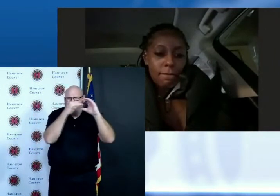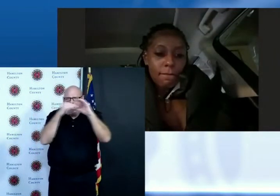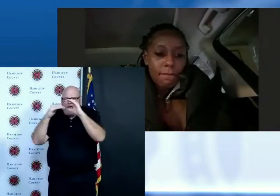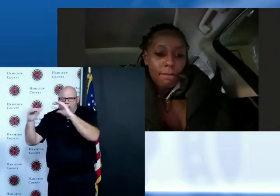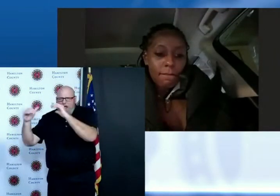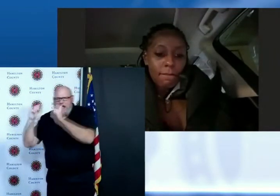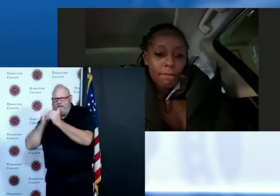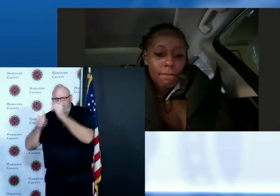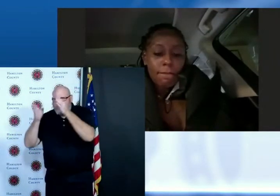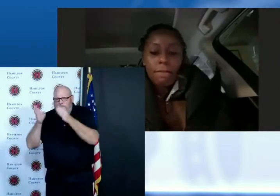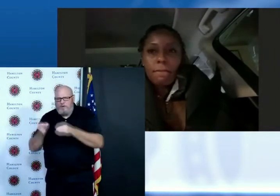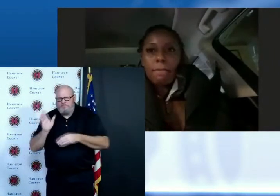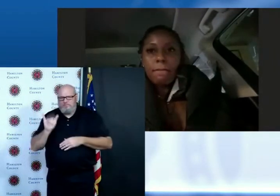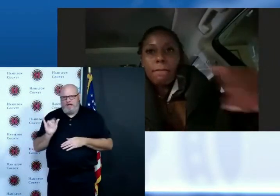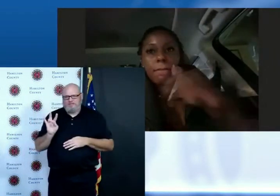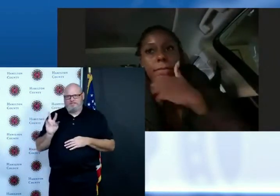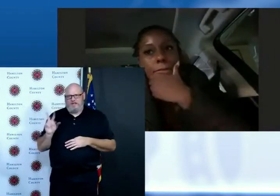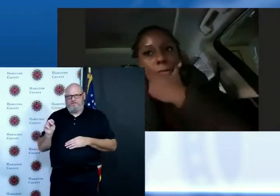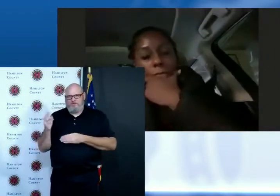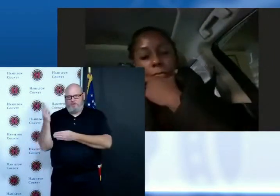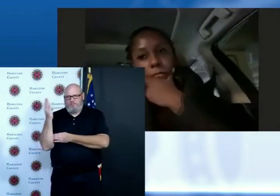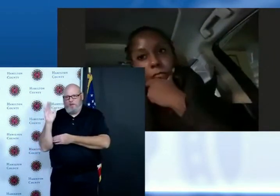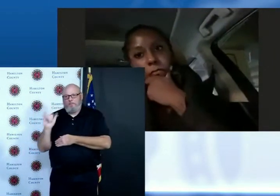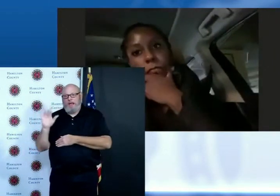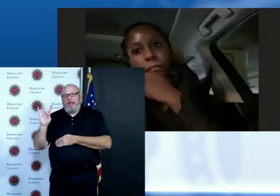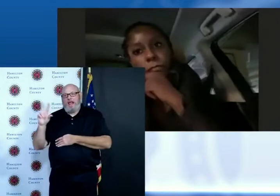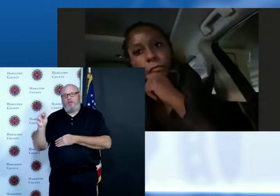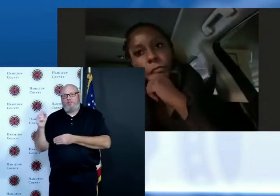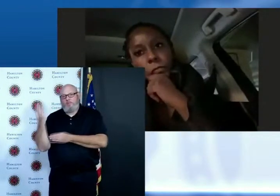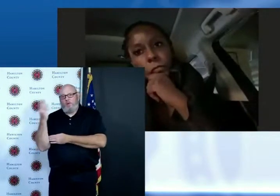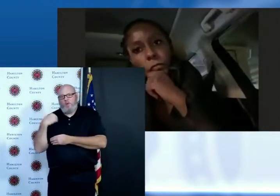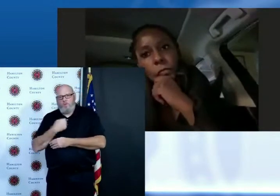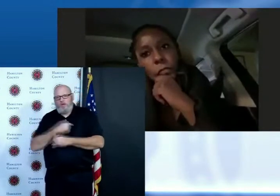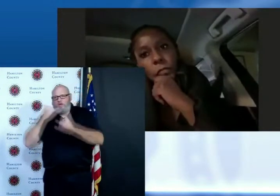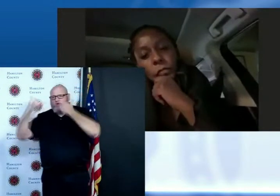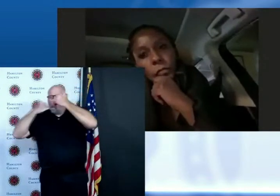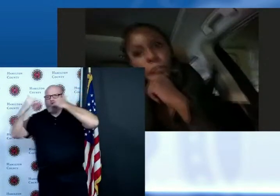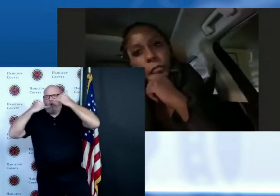morning everybody received a phone call from an automated system that told them that their